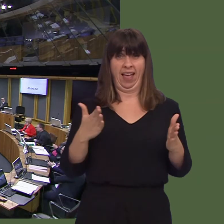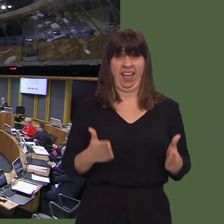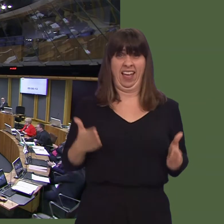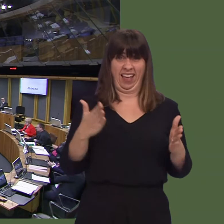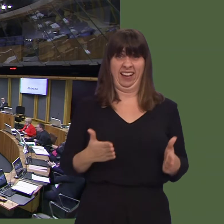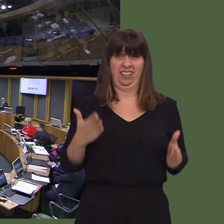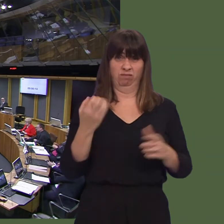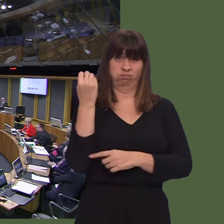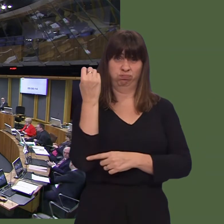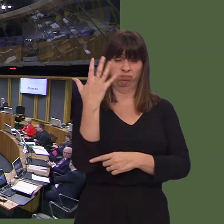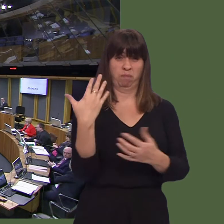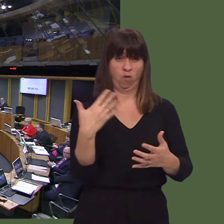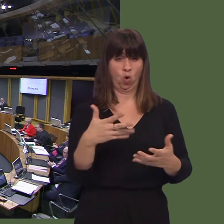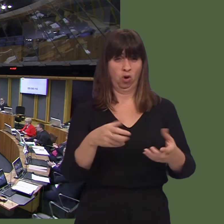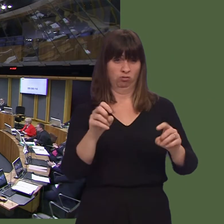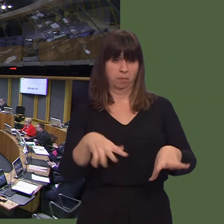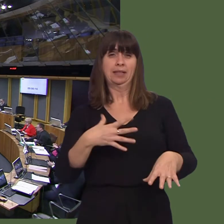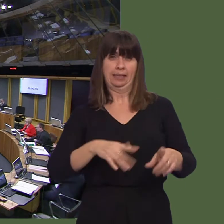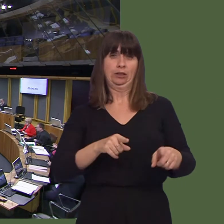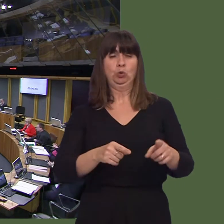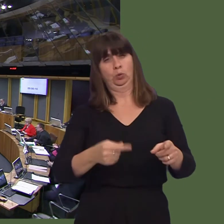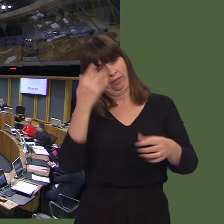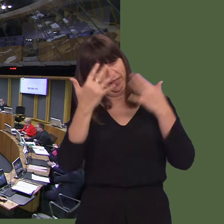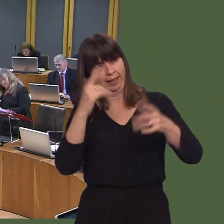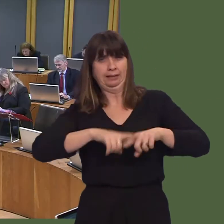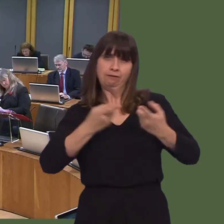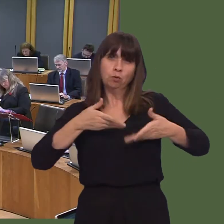Rhun ap Iorwerth AM: Thank you very much for that response.